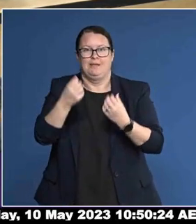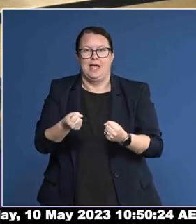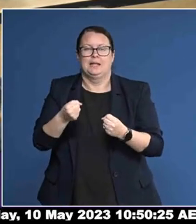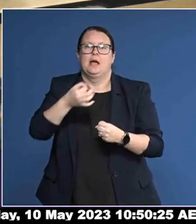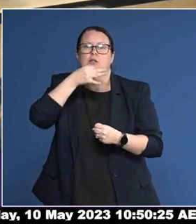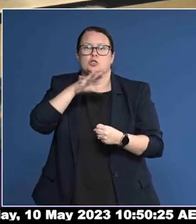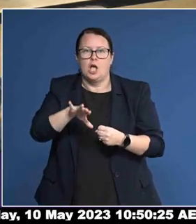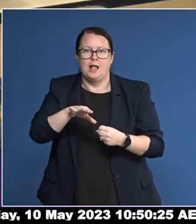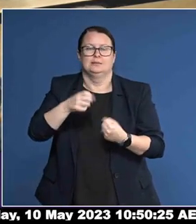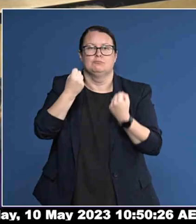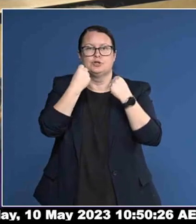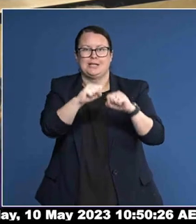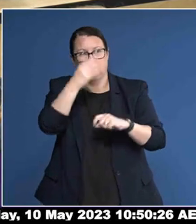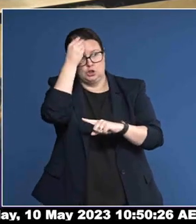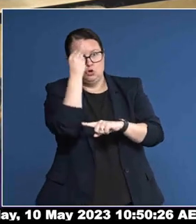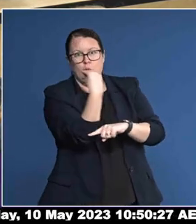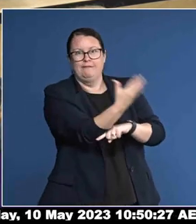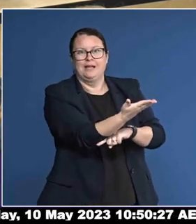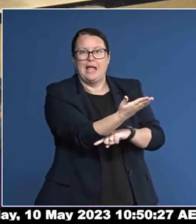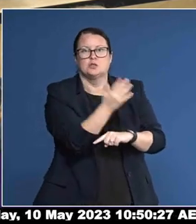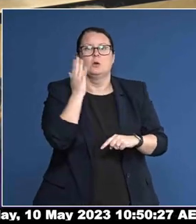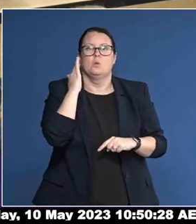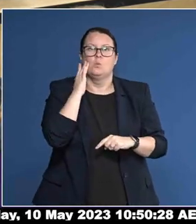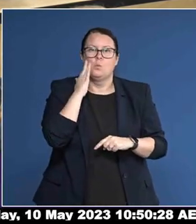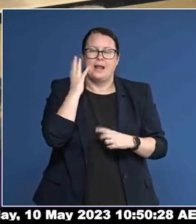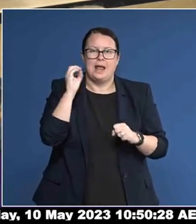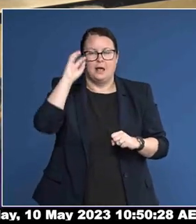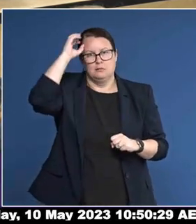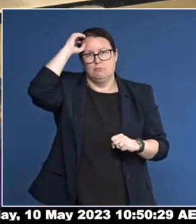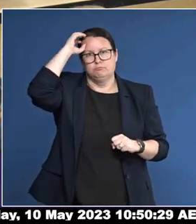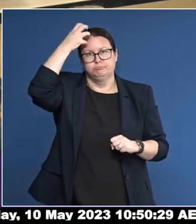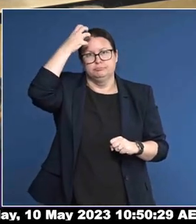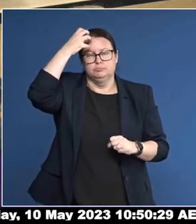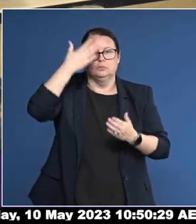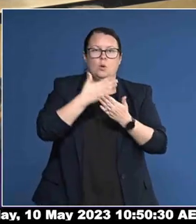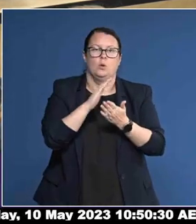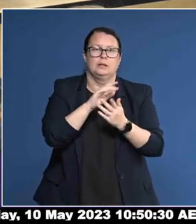notification in respect to a lump on Kaleb's head? That's correct.